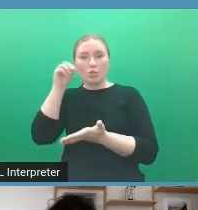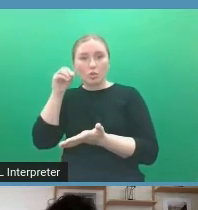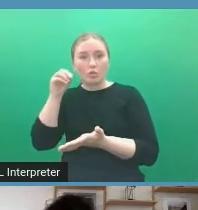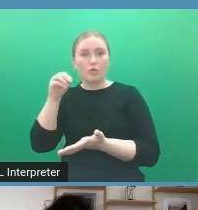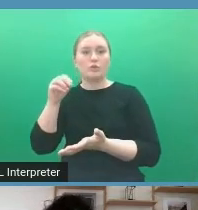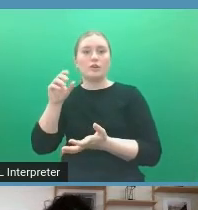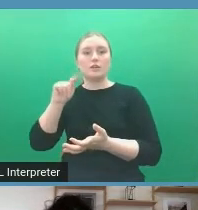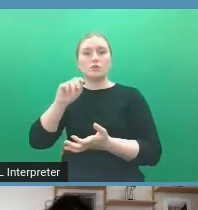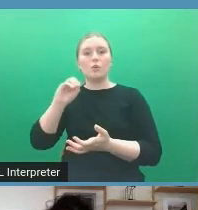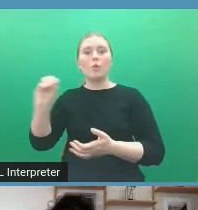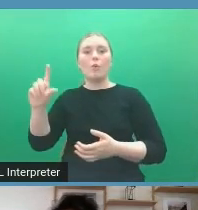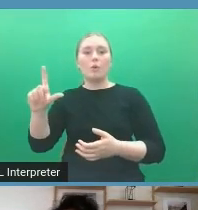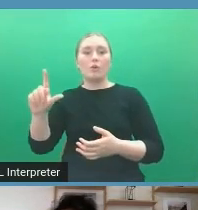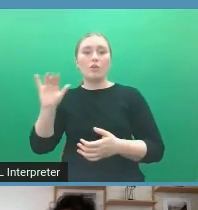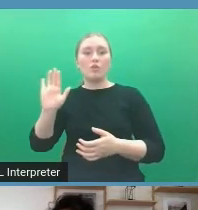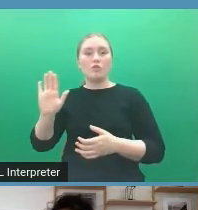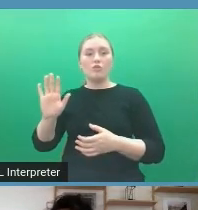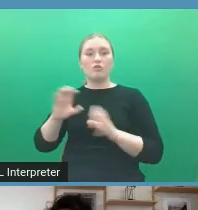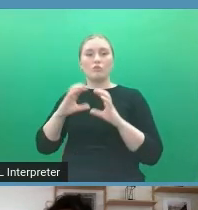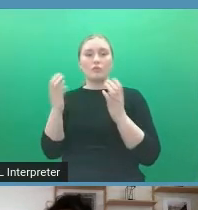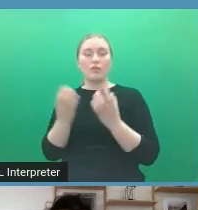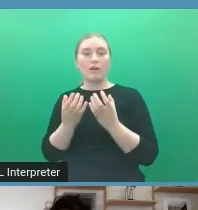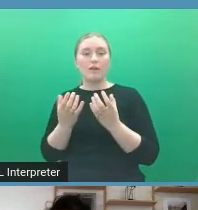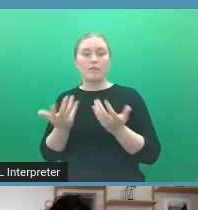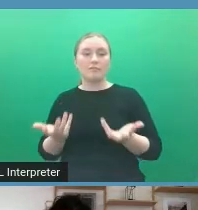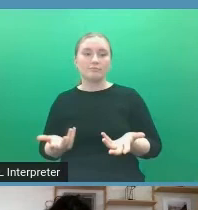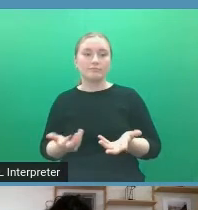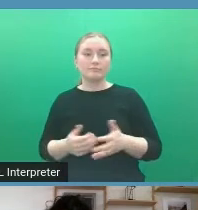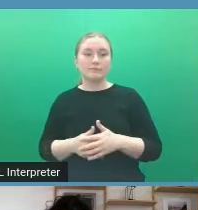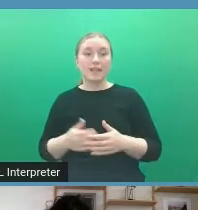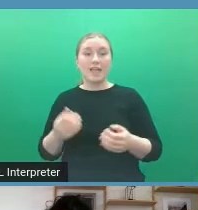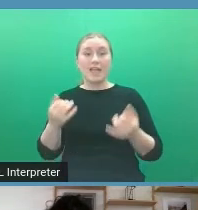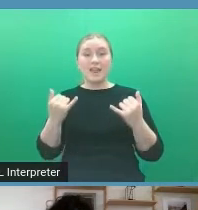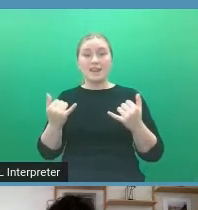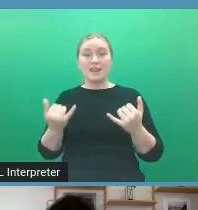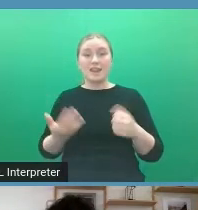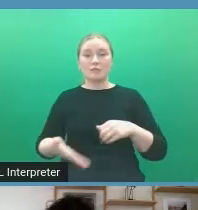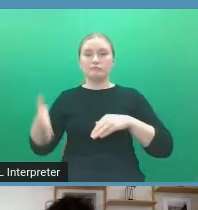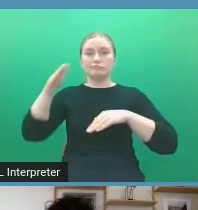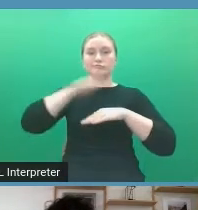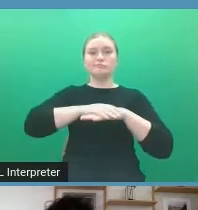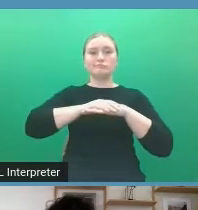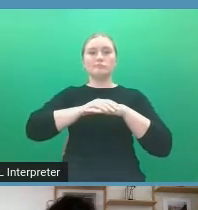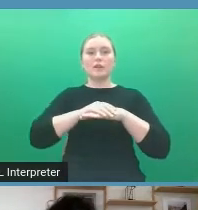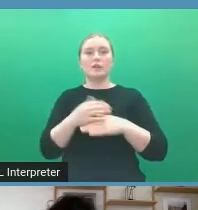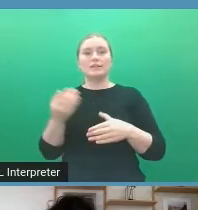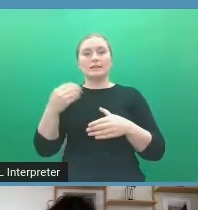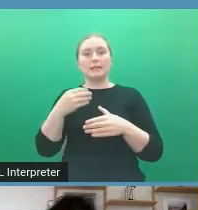with their classroom. So you know we're increasing access in that way by engaging a remote audience